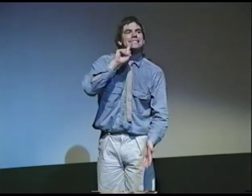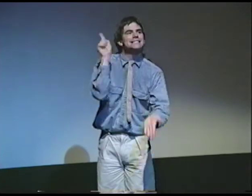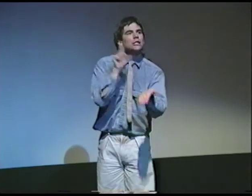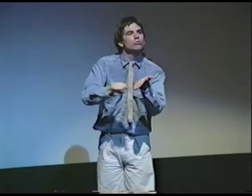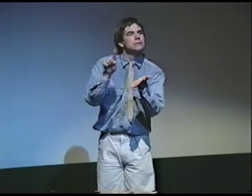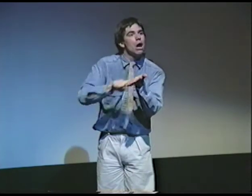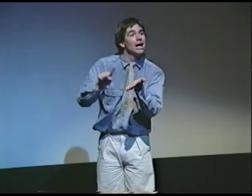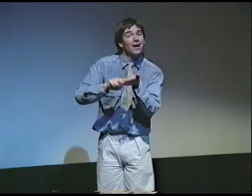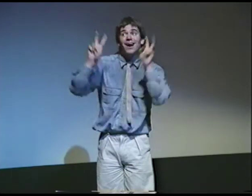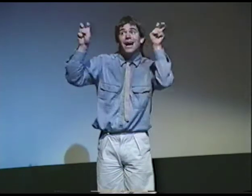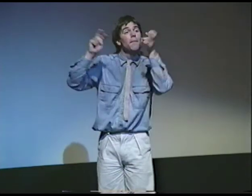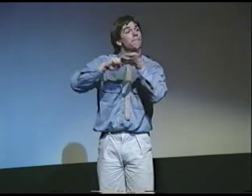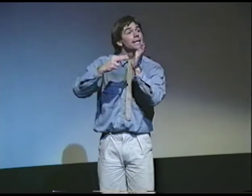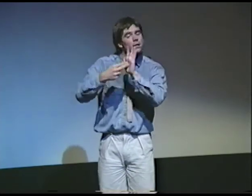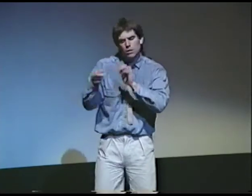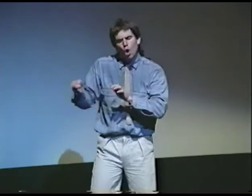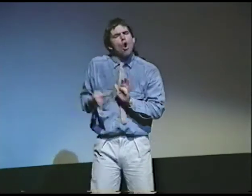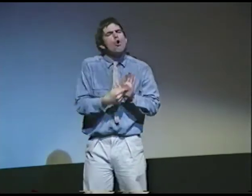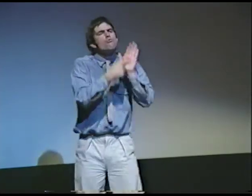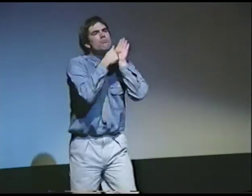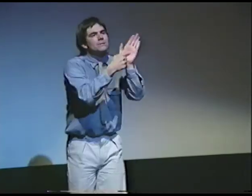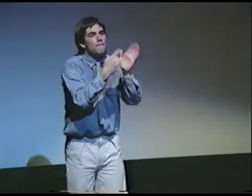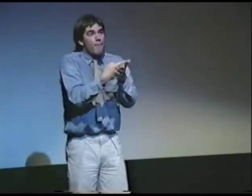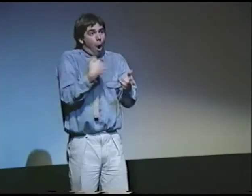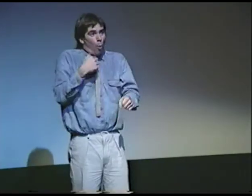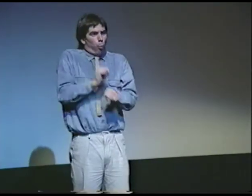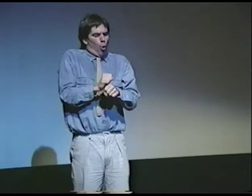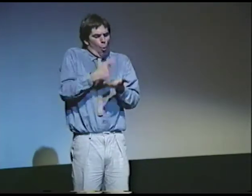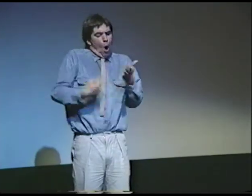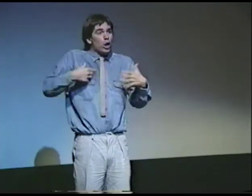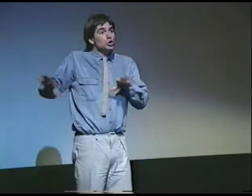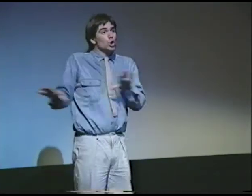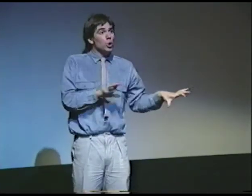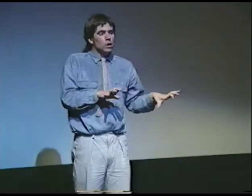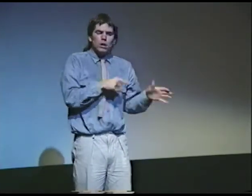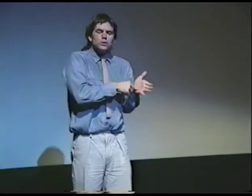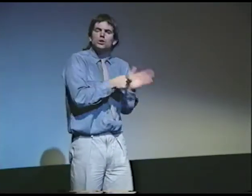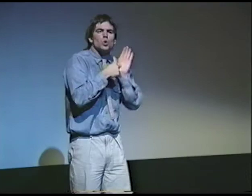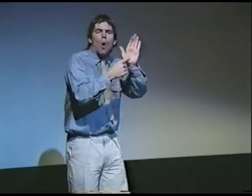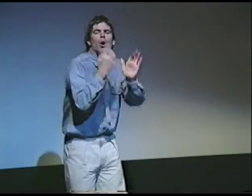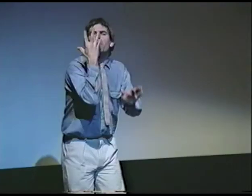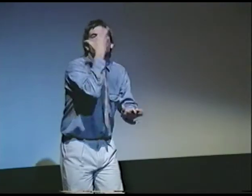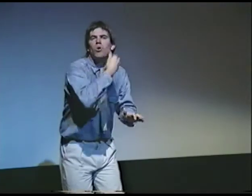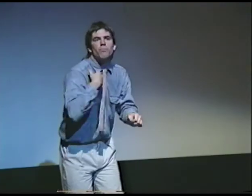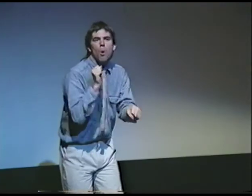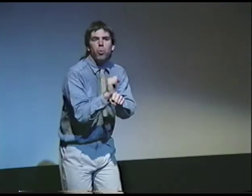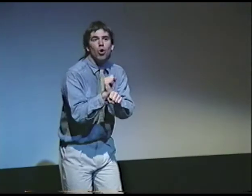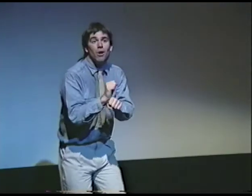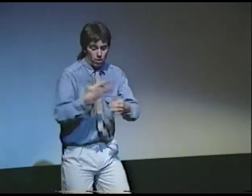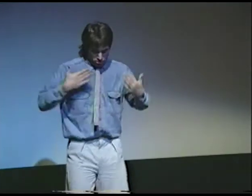So I like to call that my press secretary, meaning it represents my work.